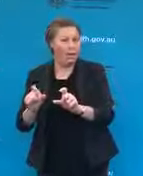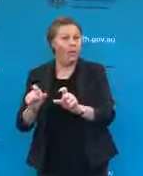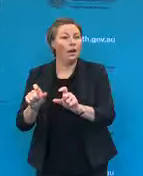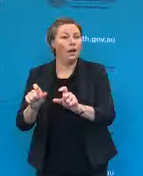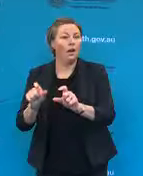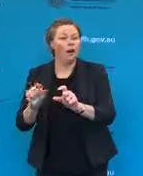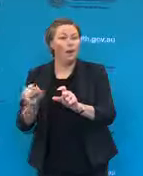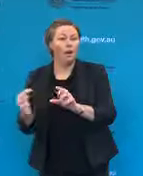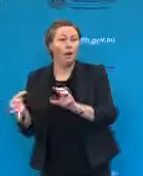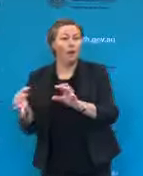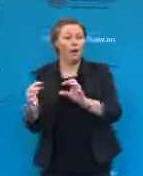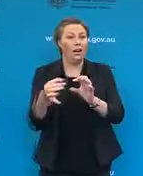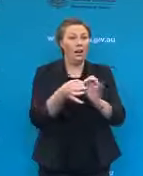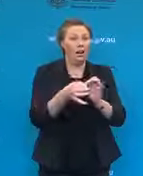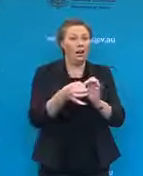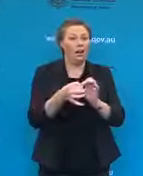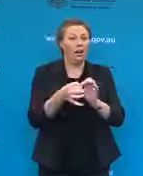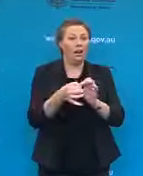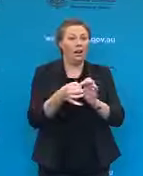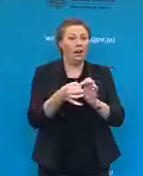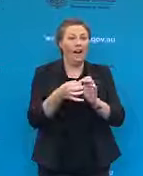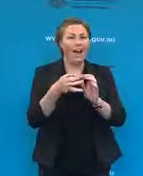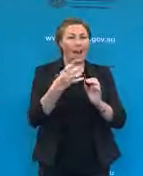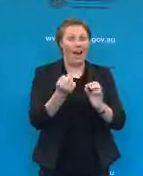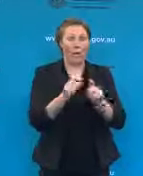currently linked to those outbreaks that we've been hearing about over the